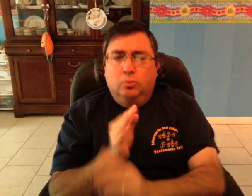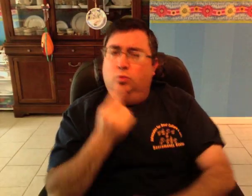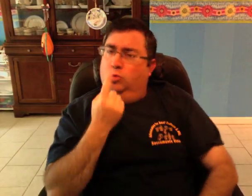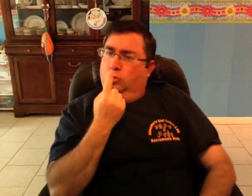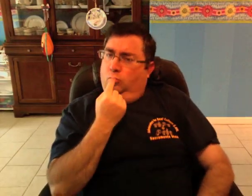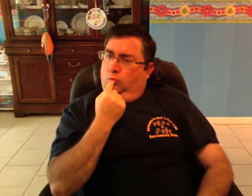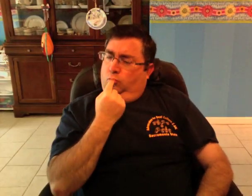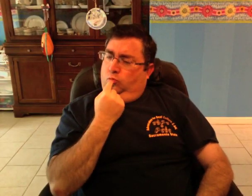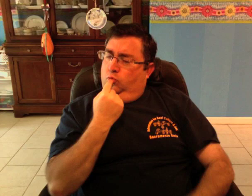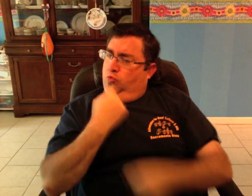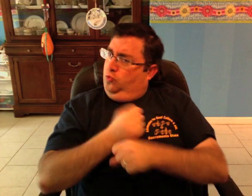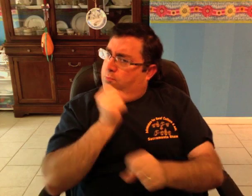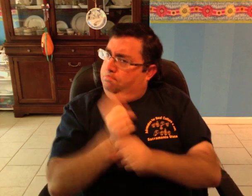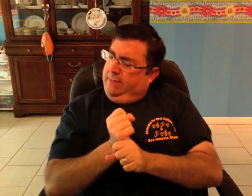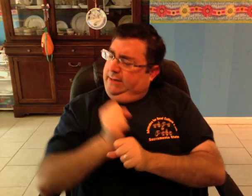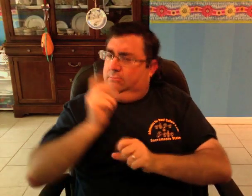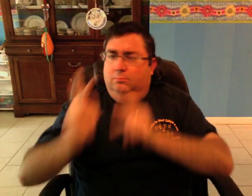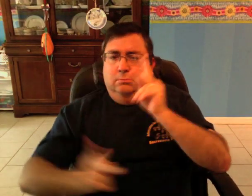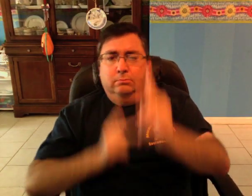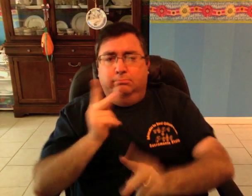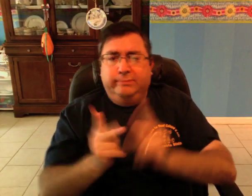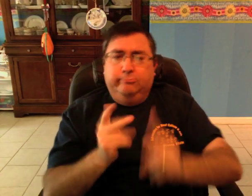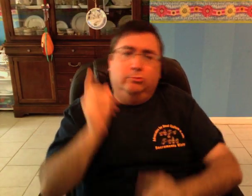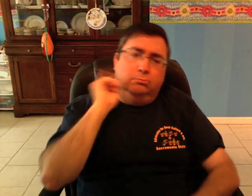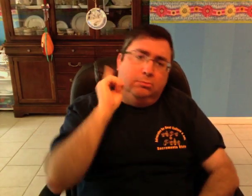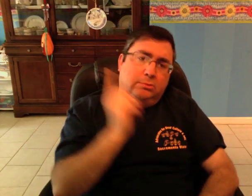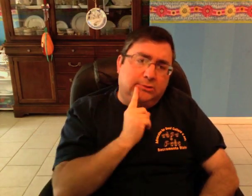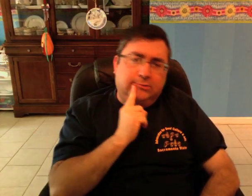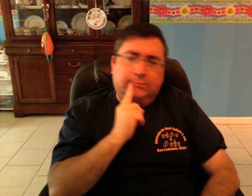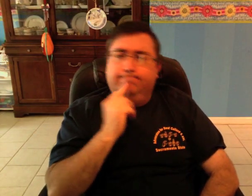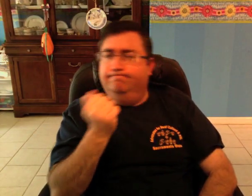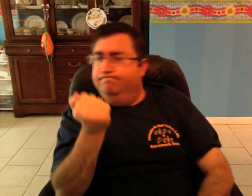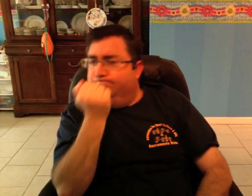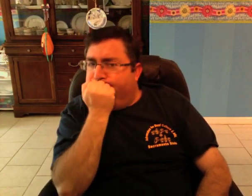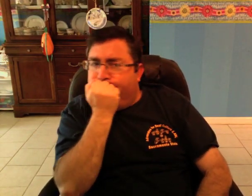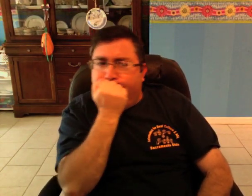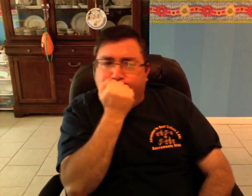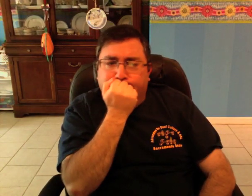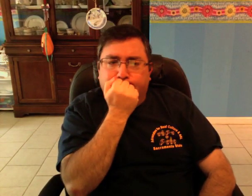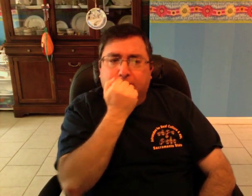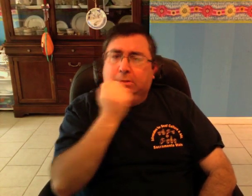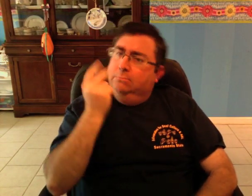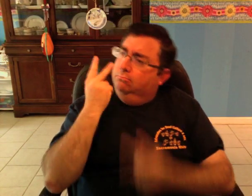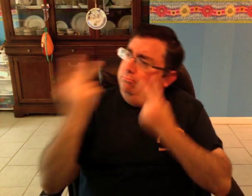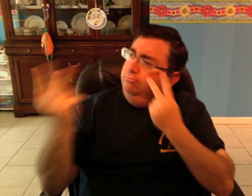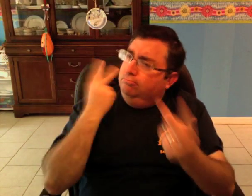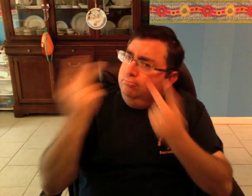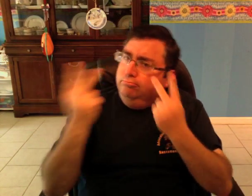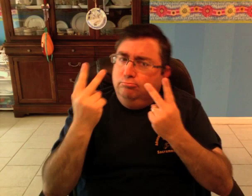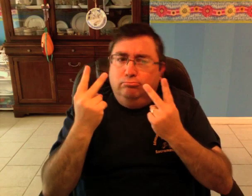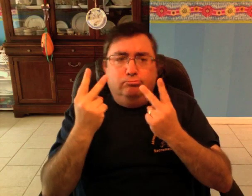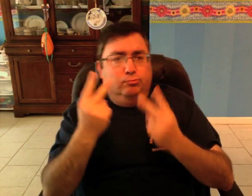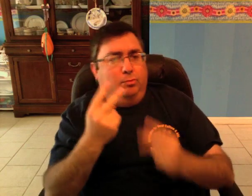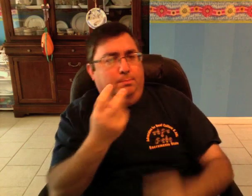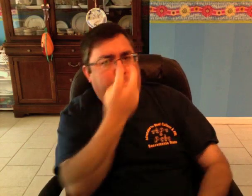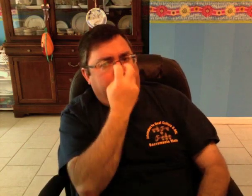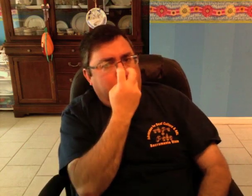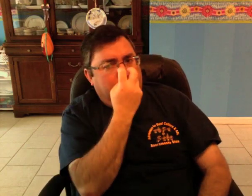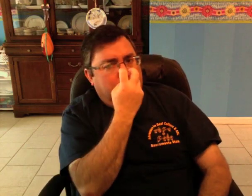Who makes him dumb or deaf, seeing or blind?